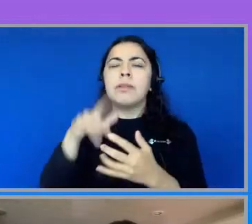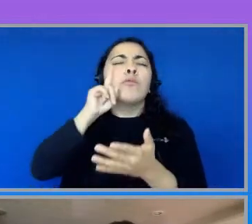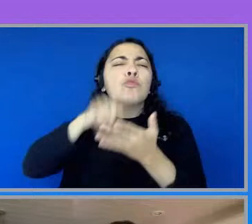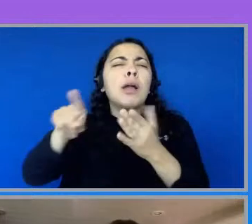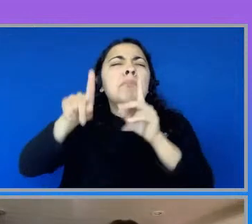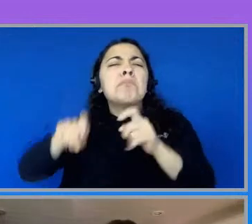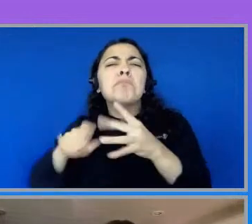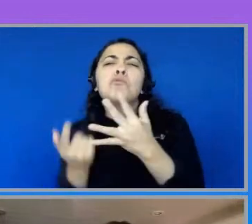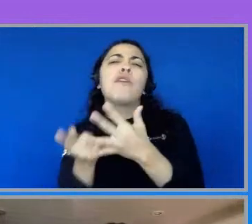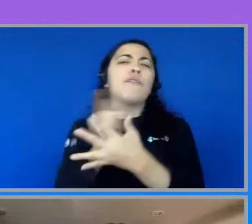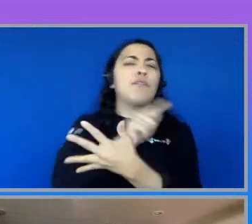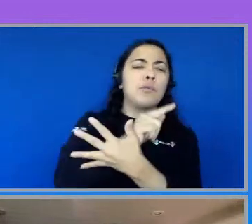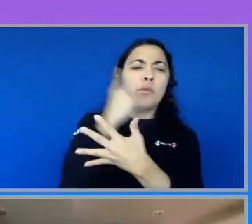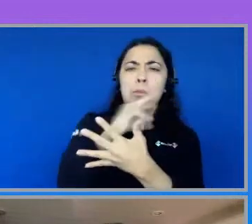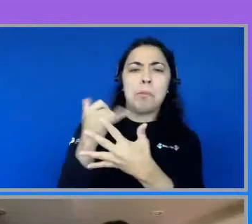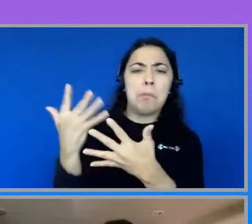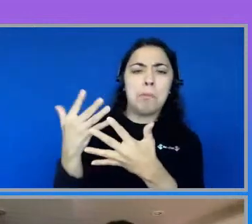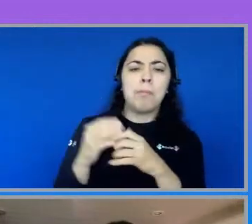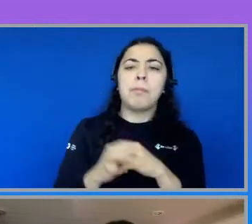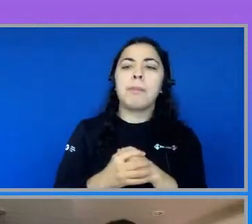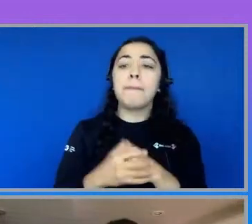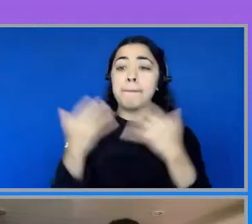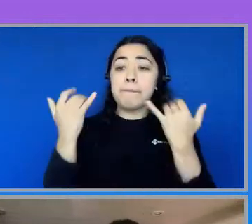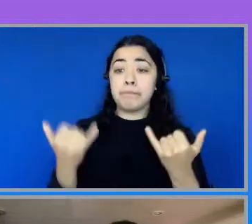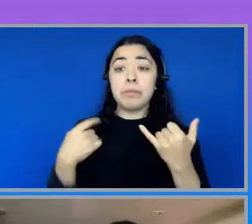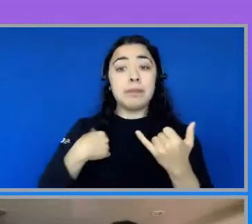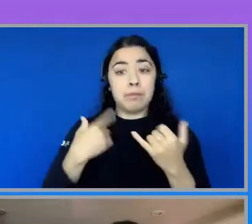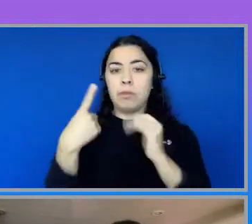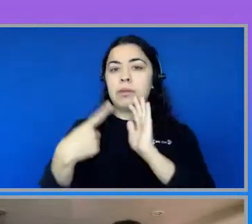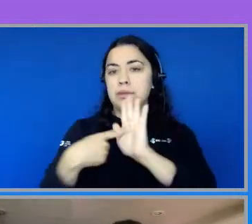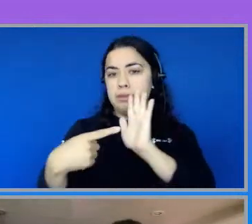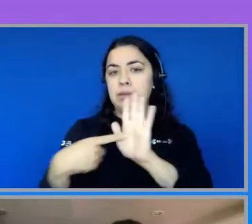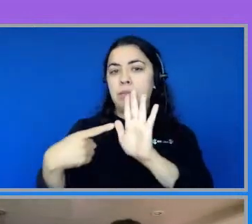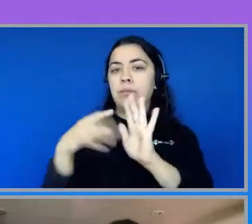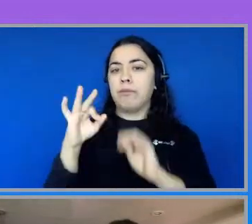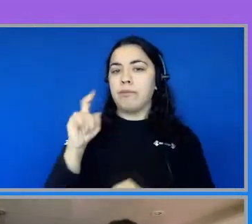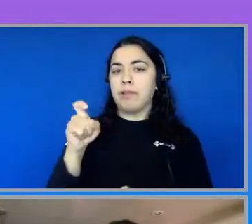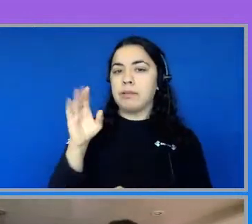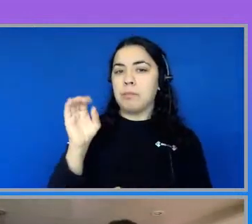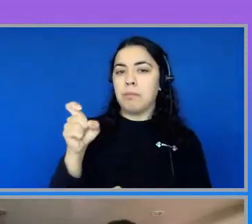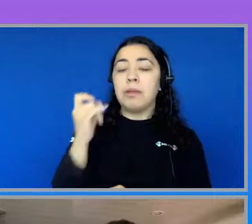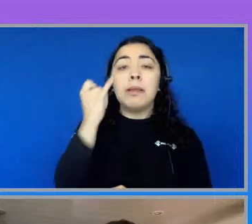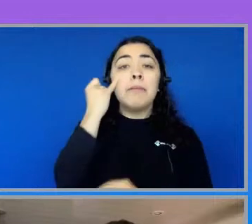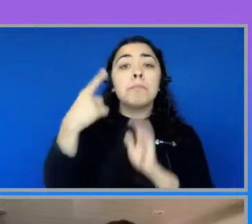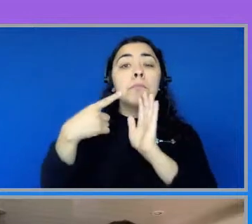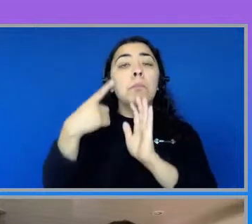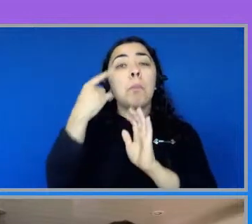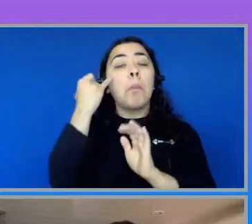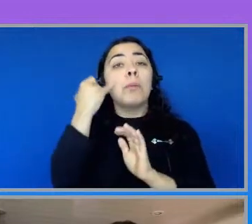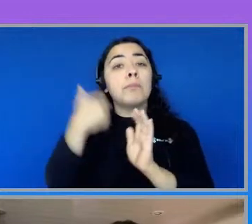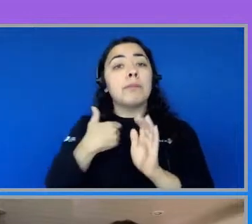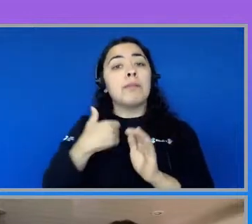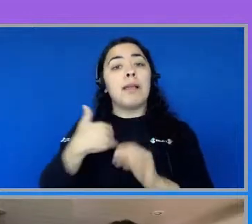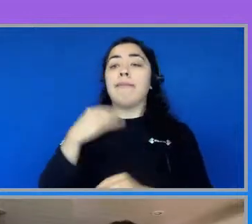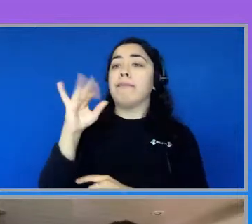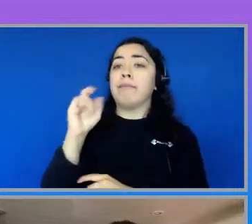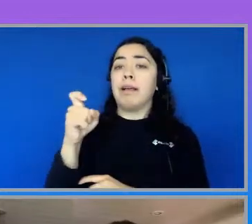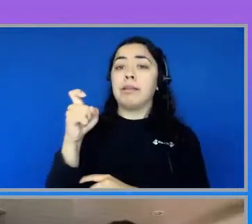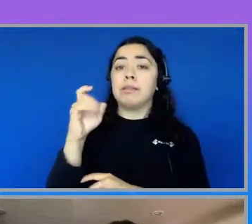items. So I've got my example with flexbox. If I give my flex